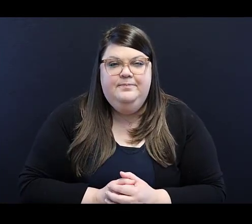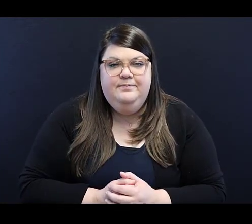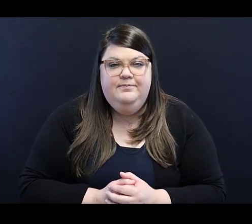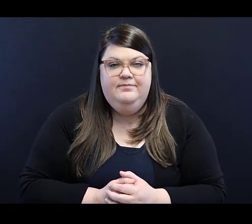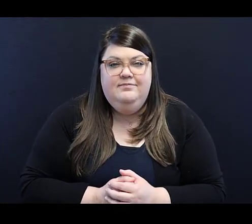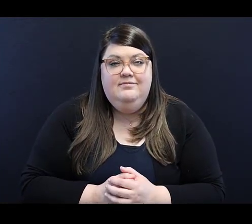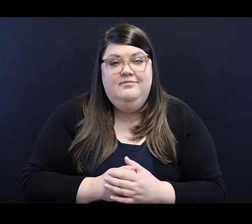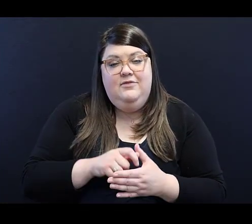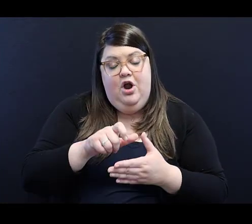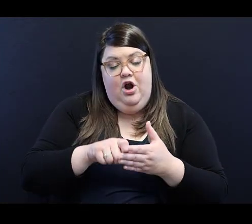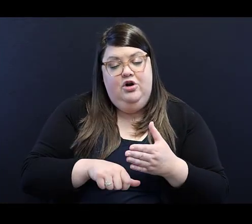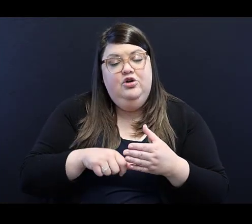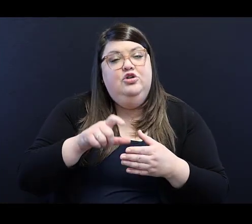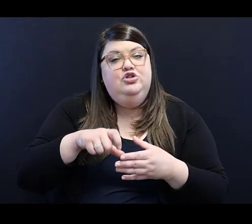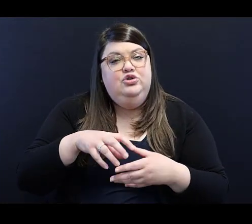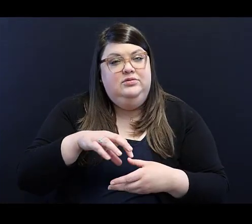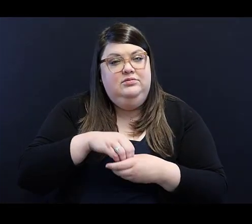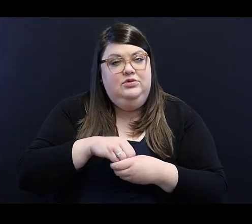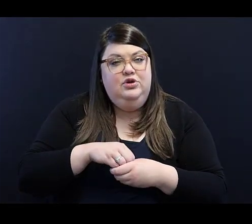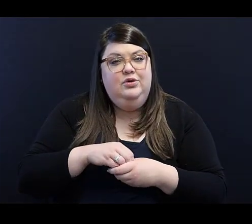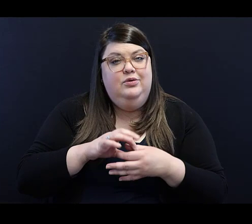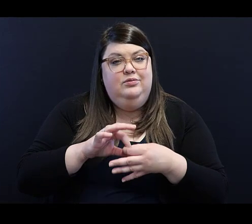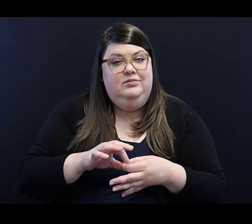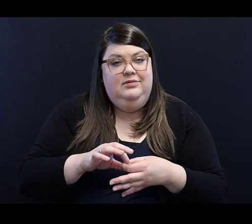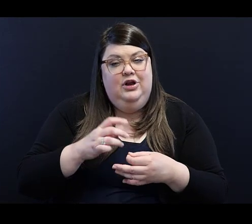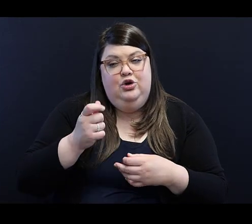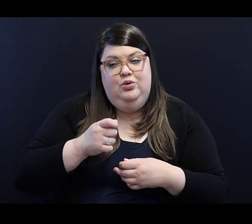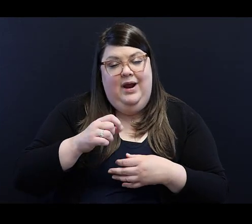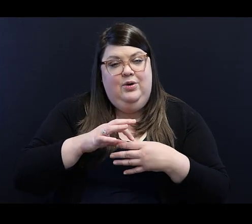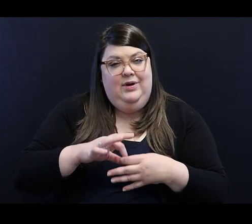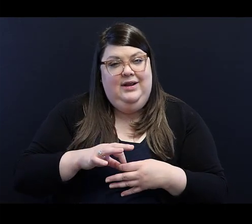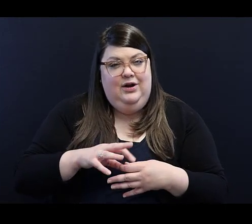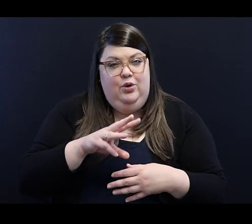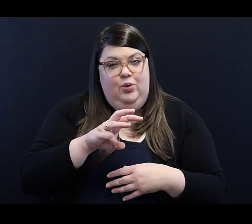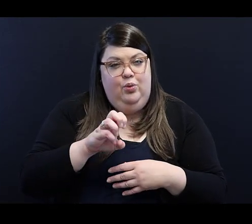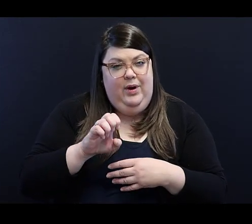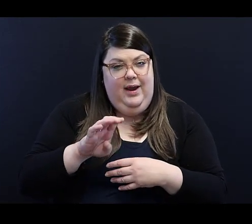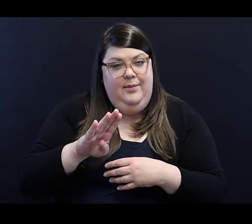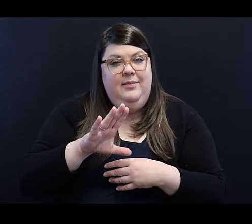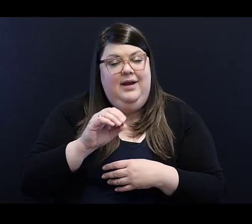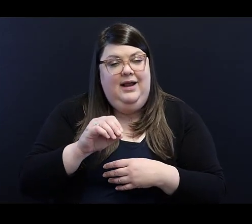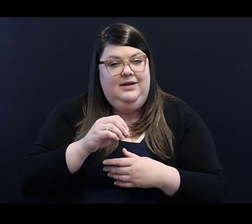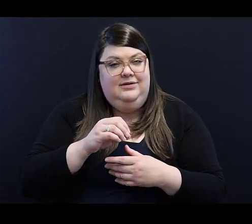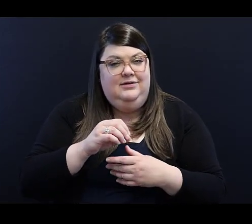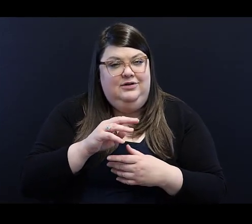Articles should include relevant grant-related web and social media links to increase their exposure.